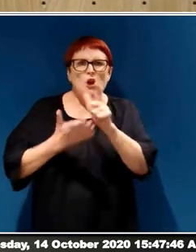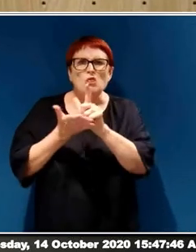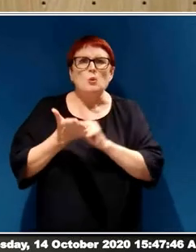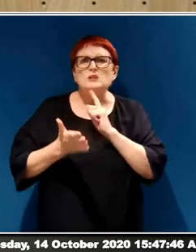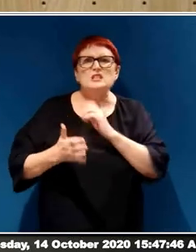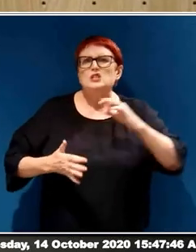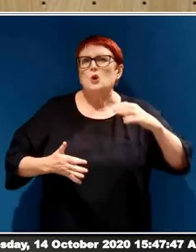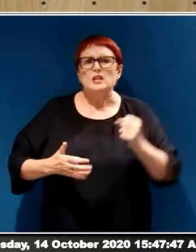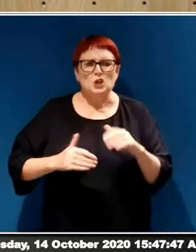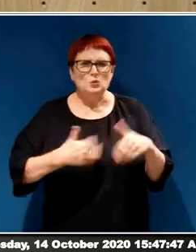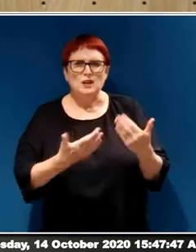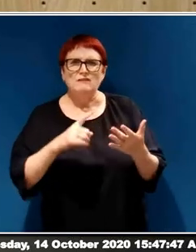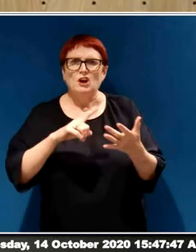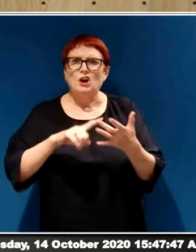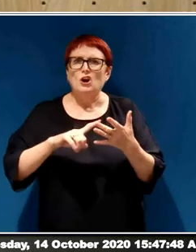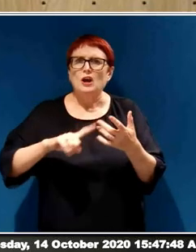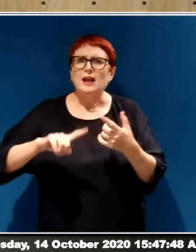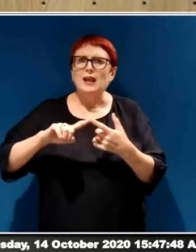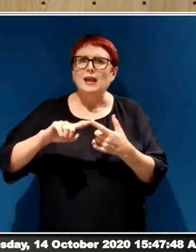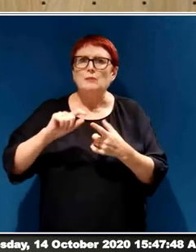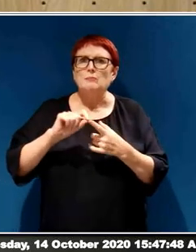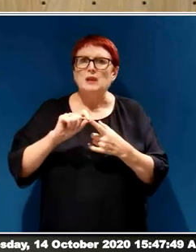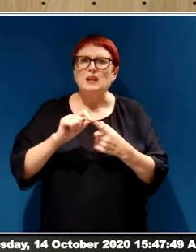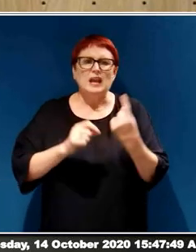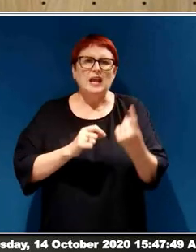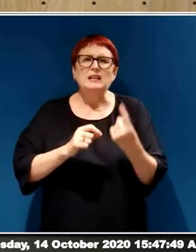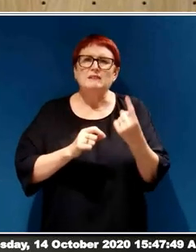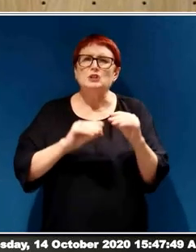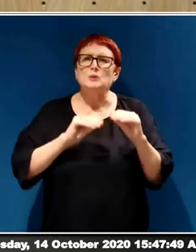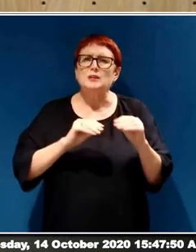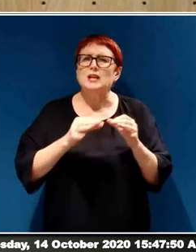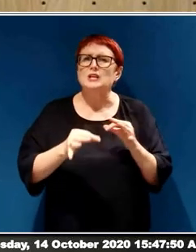which is the trigger mechanism for most schools to conduct consultation.